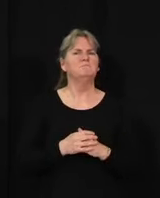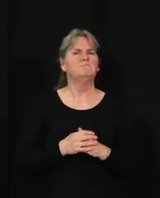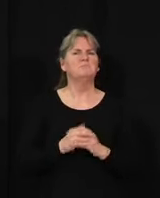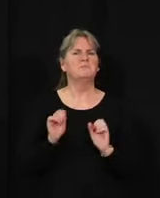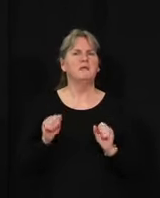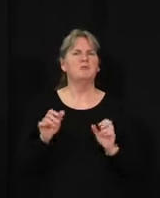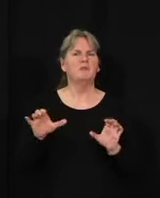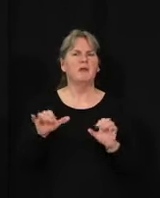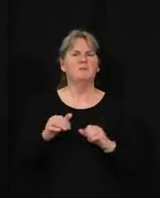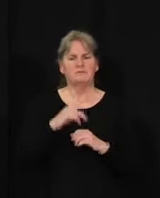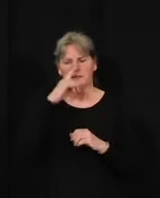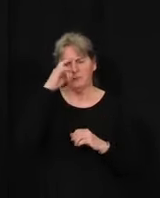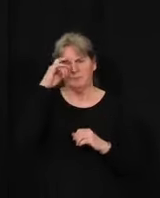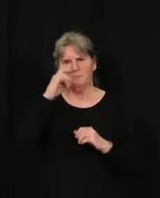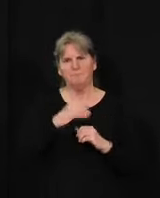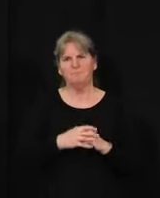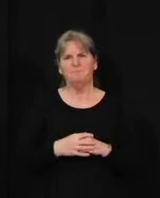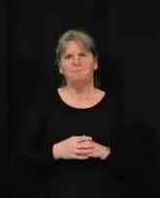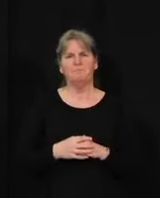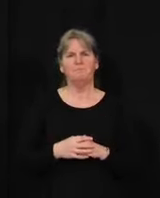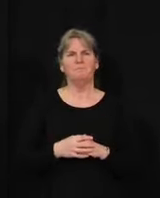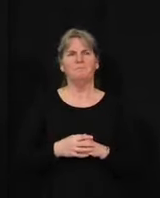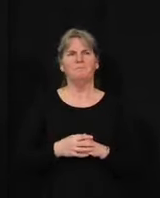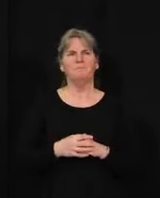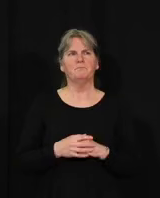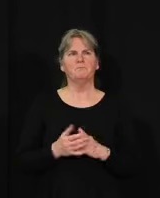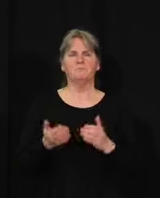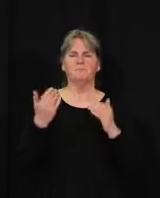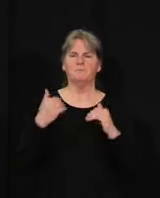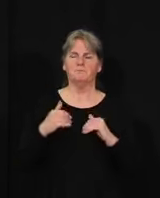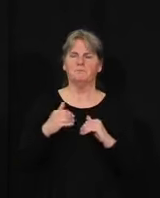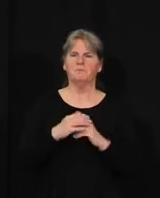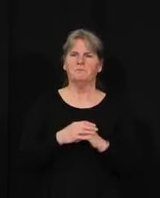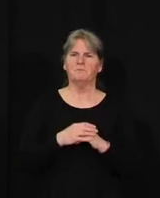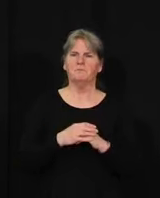going ahead.